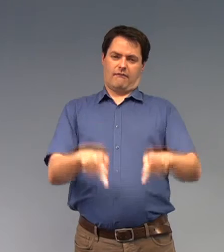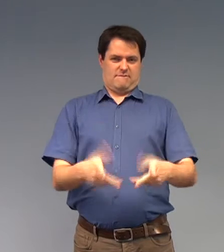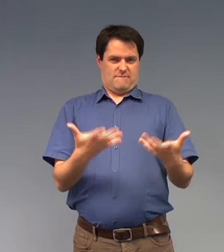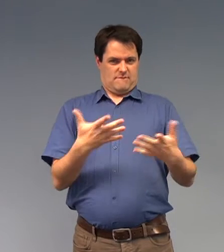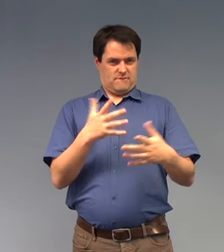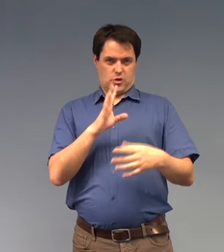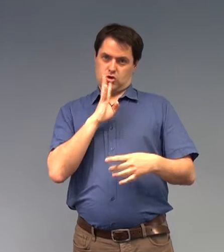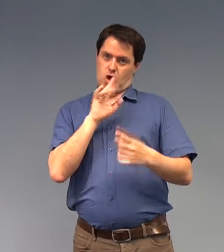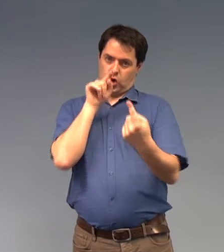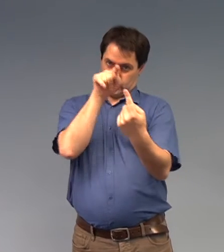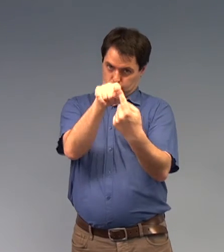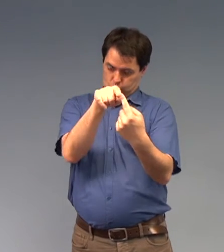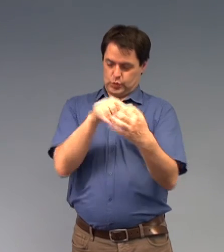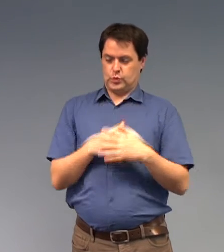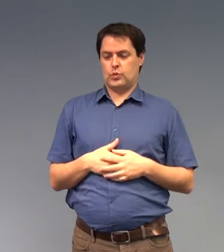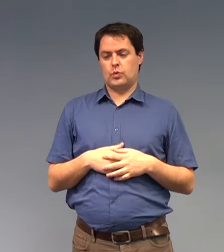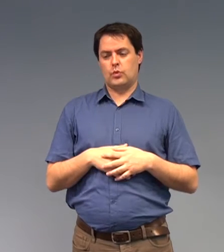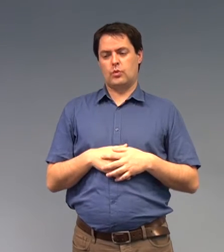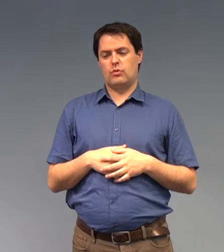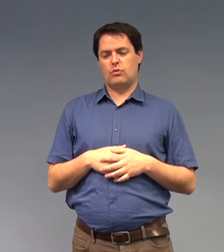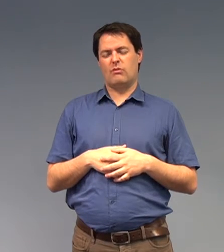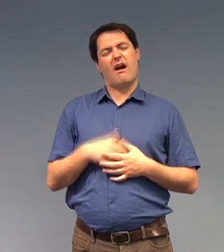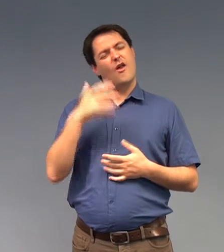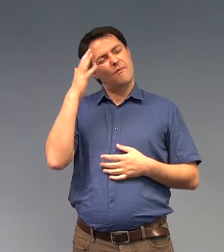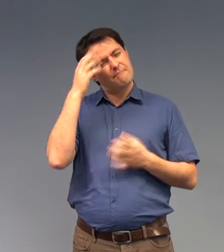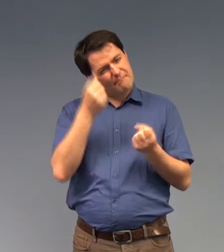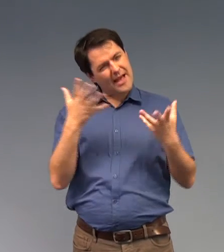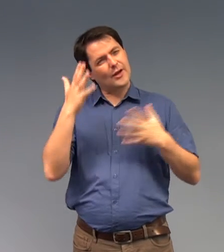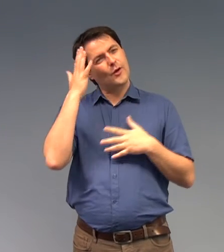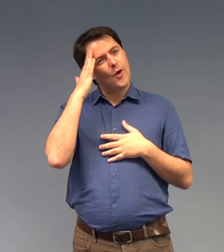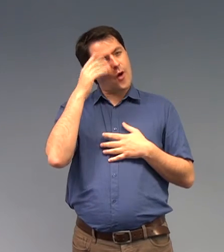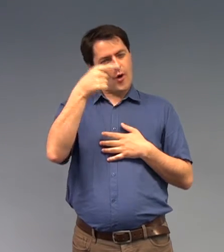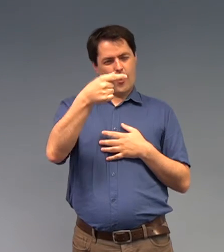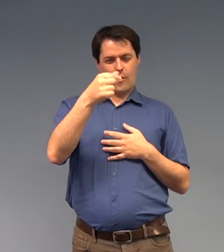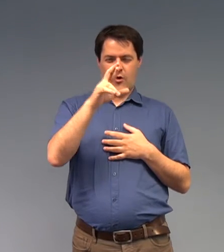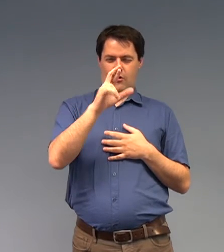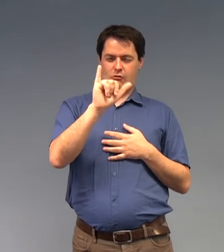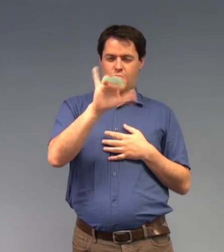And this explores how we make something optimally relevant to our addressee.